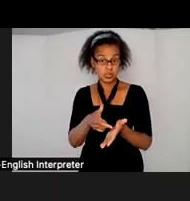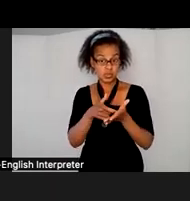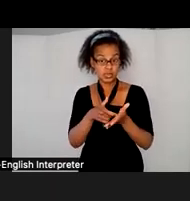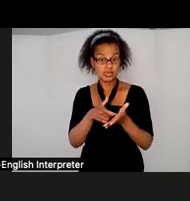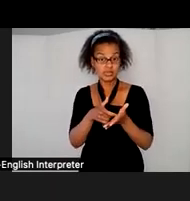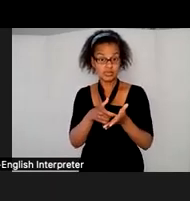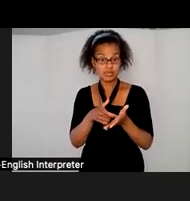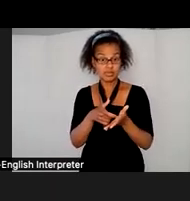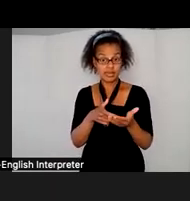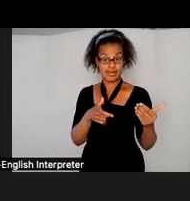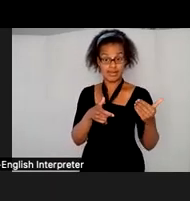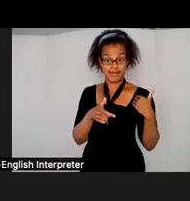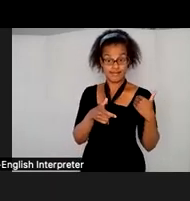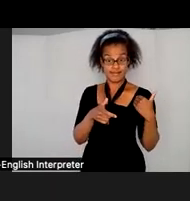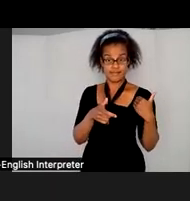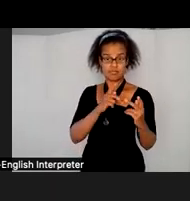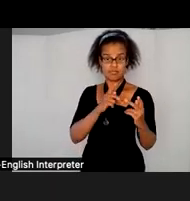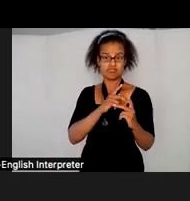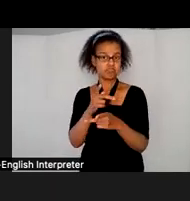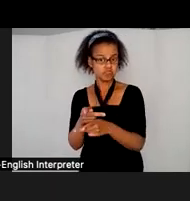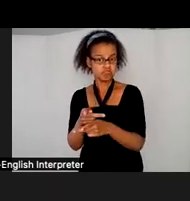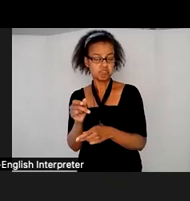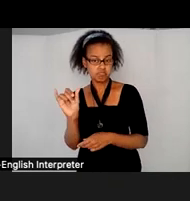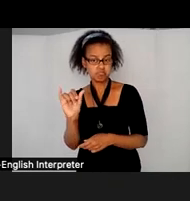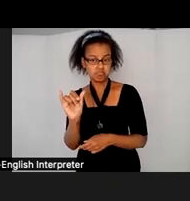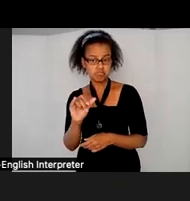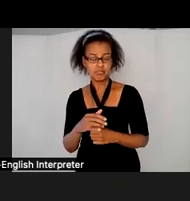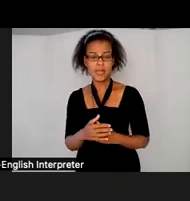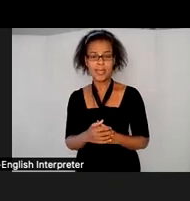We can support with that as well.